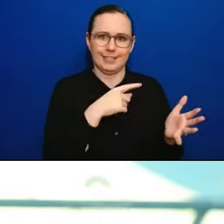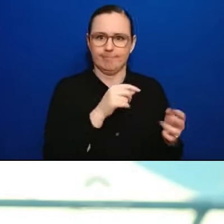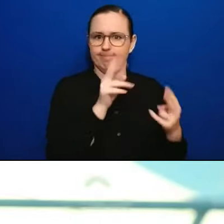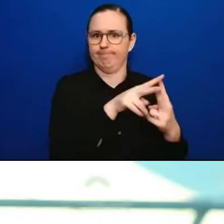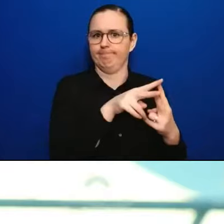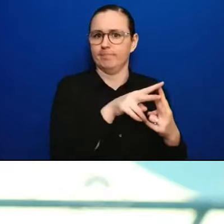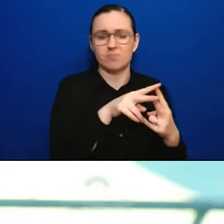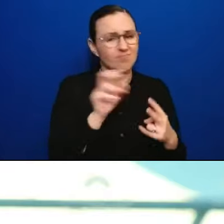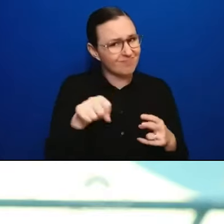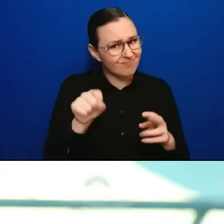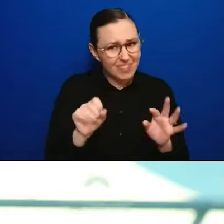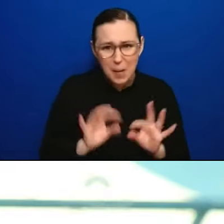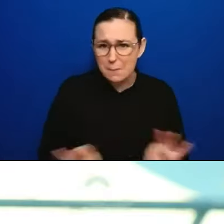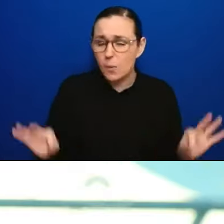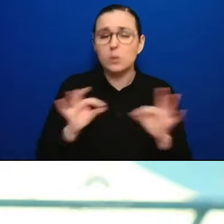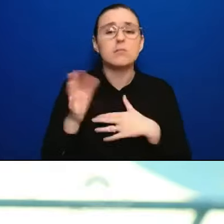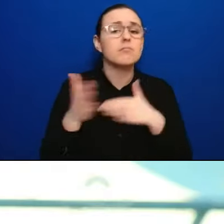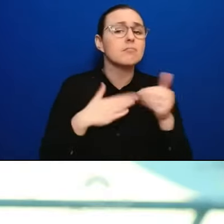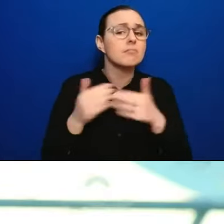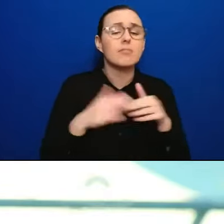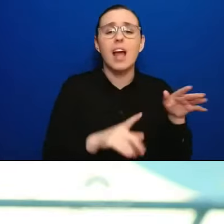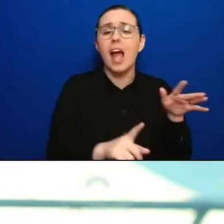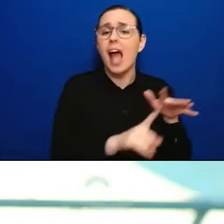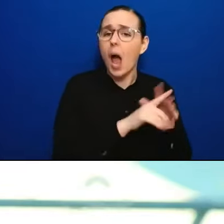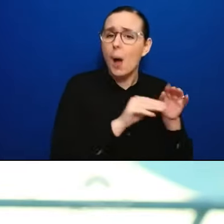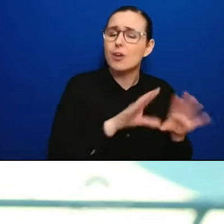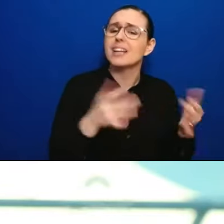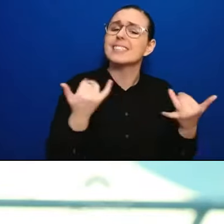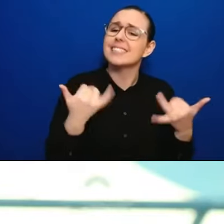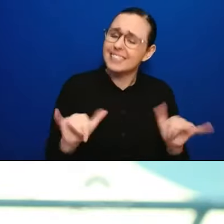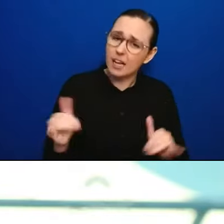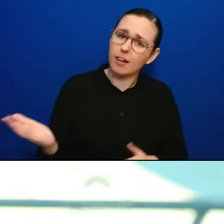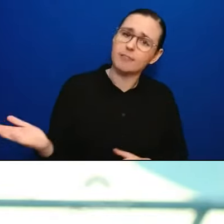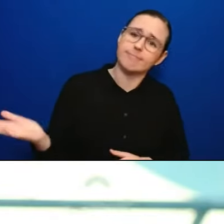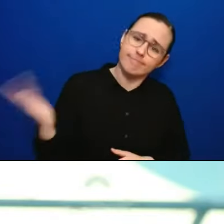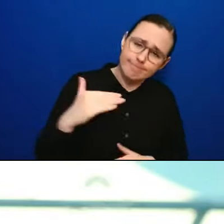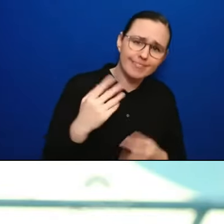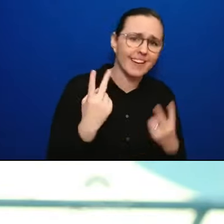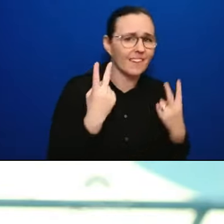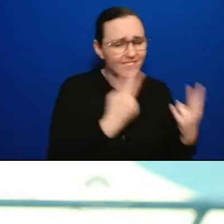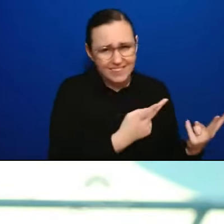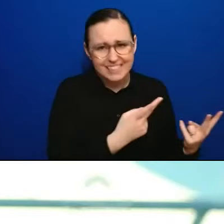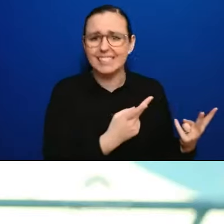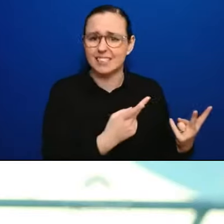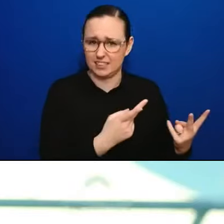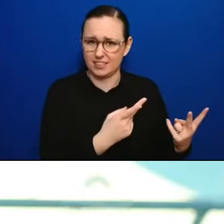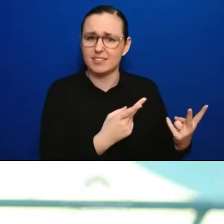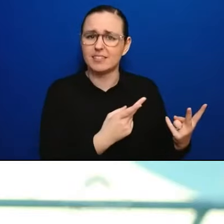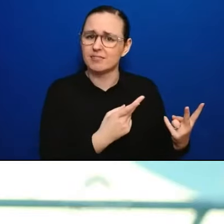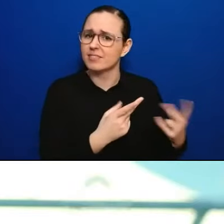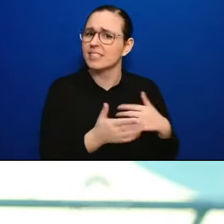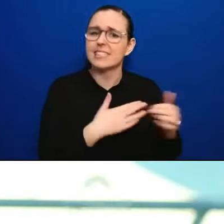That's aligned for the representative for seniors or the seniors advocate has suggested. We think it's really important and they, yes, can come